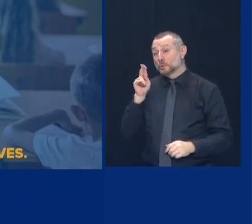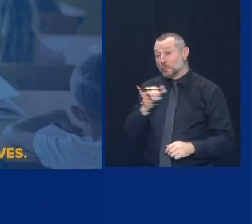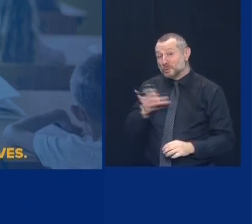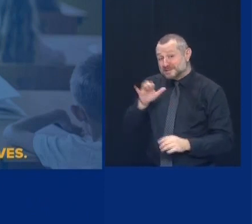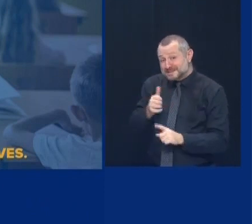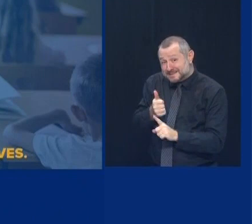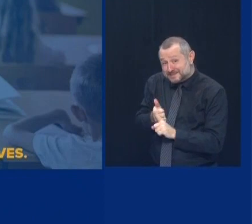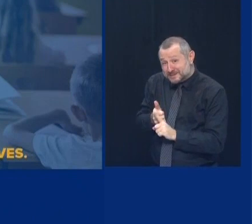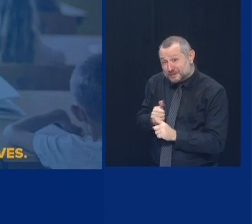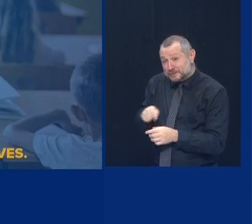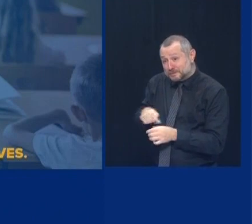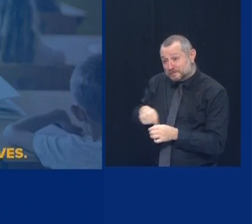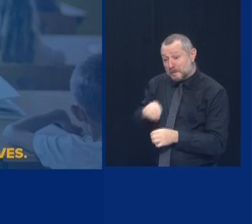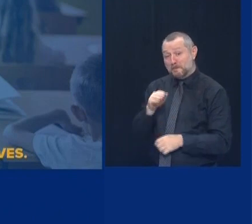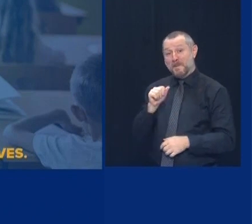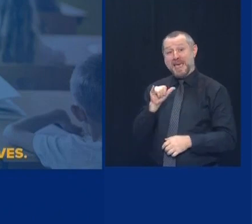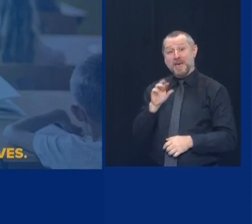THEY HAVE LOCALñr ELECTIONS FOR